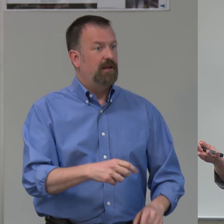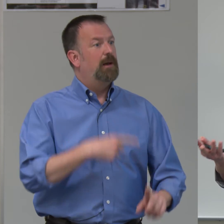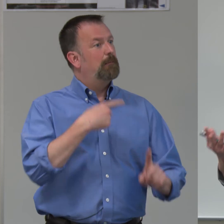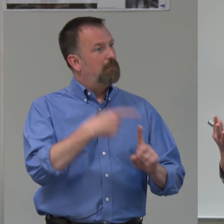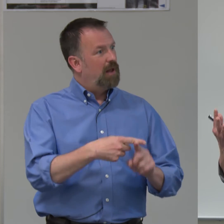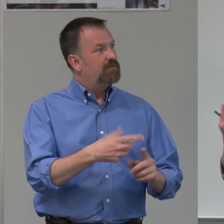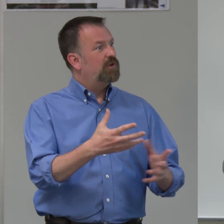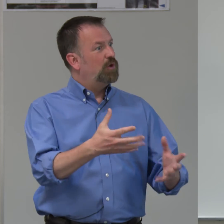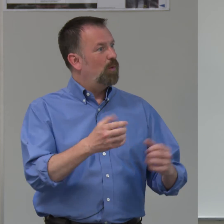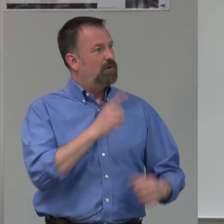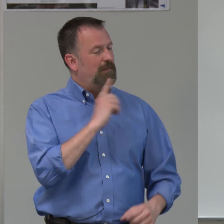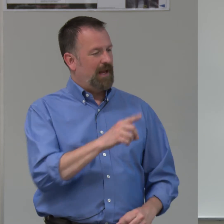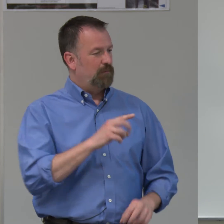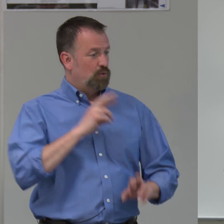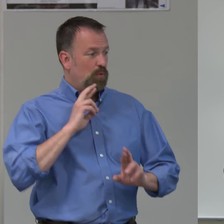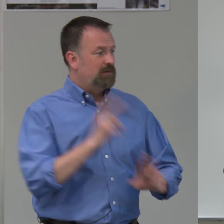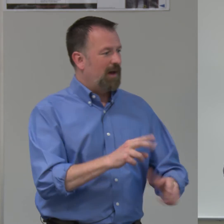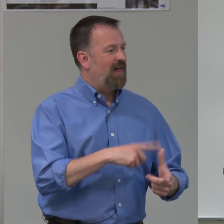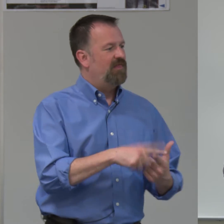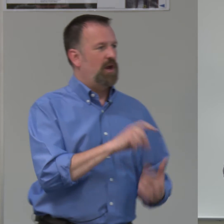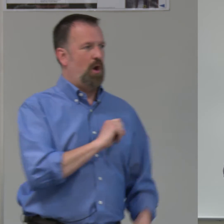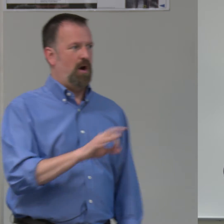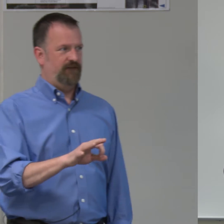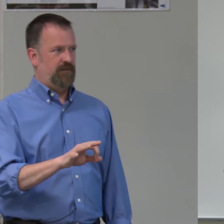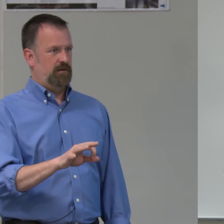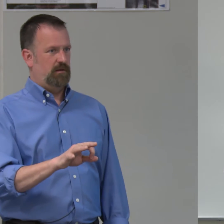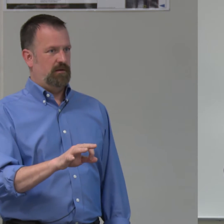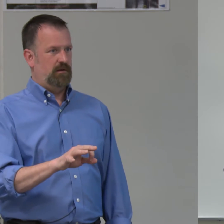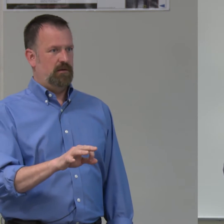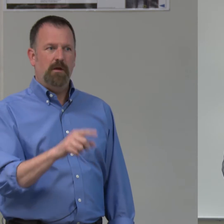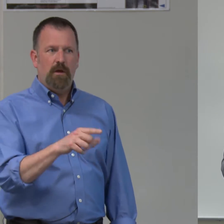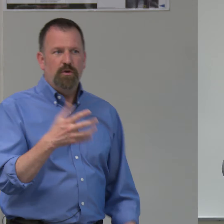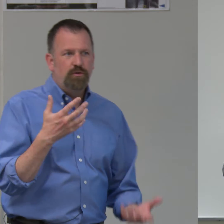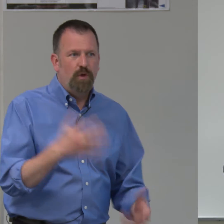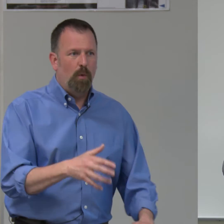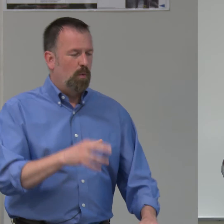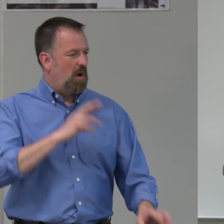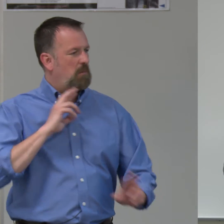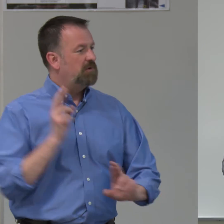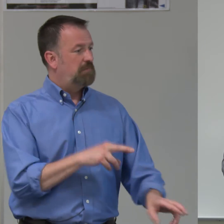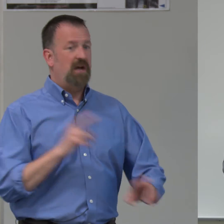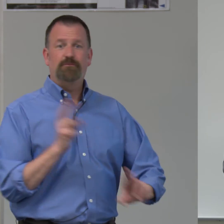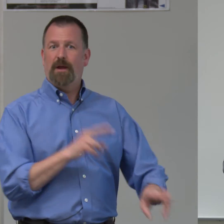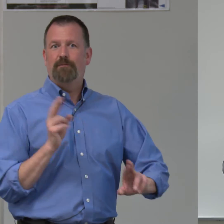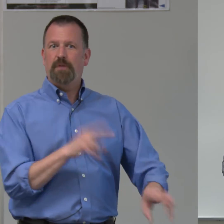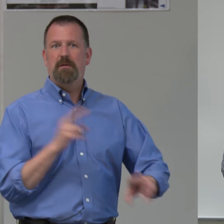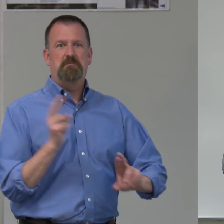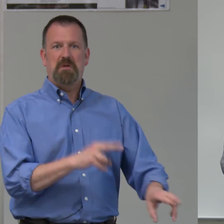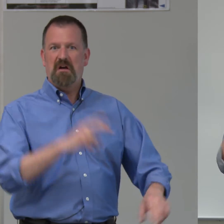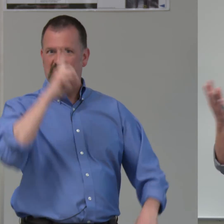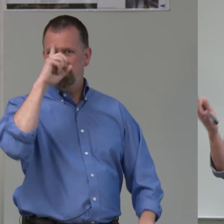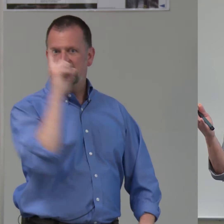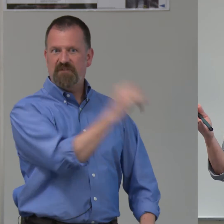but you also want to be able to turn off that response because you don't want the response just going on and on